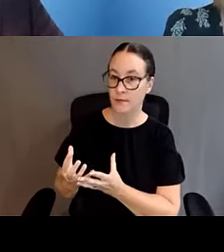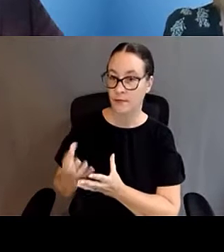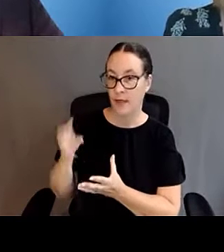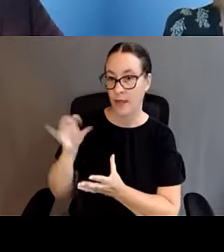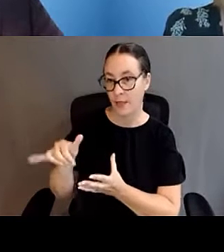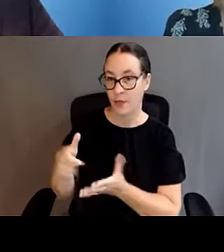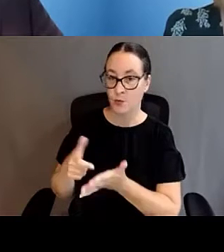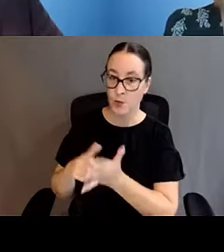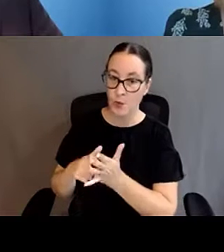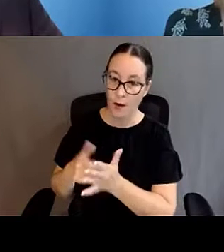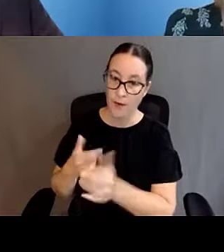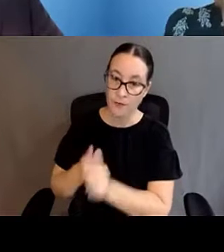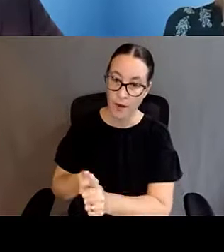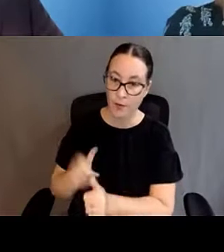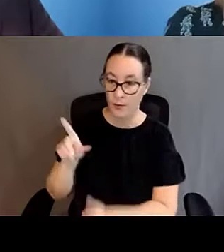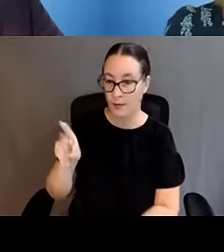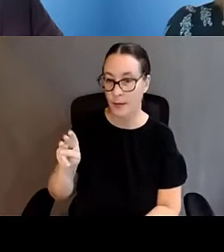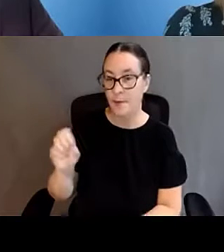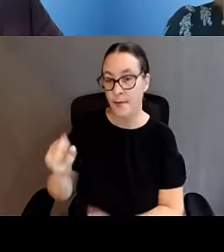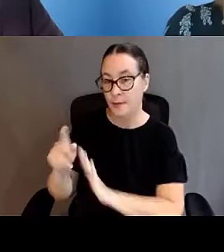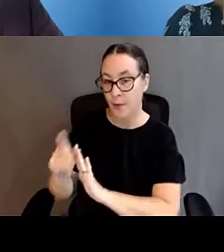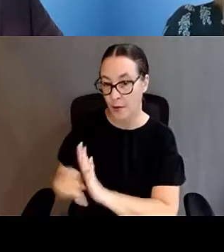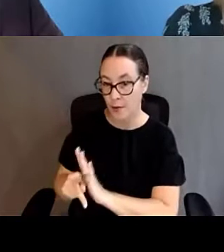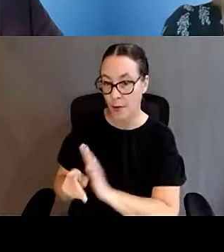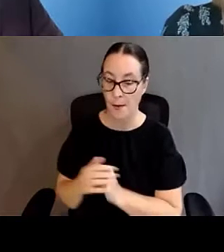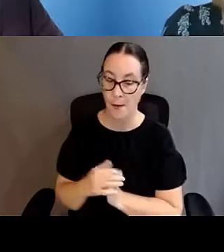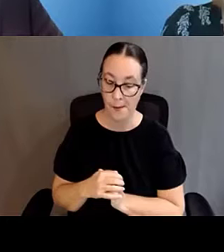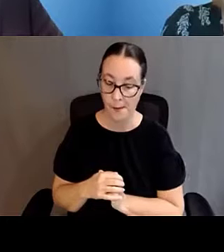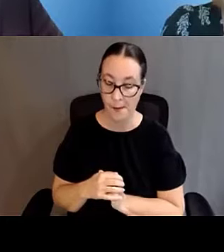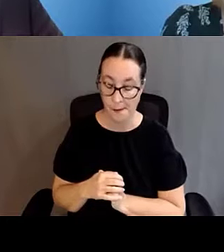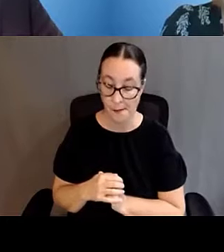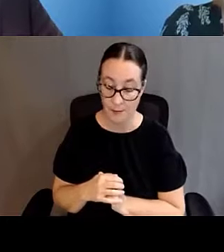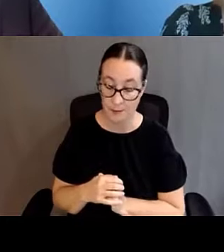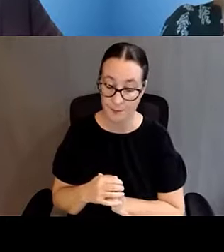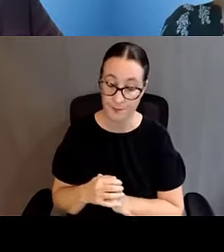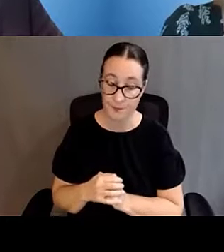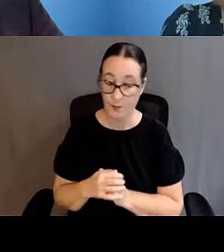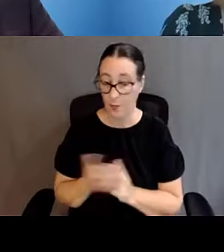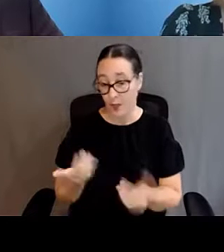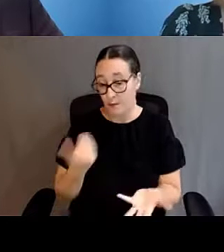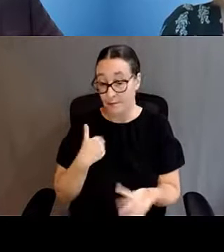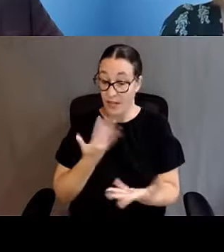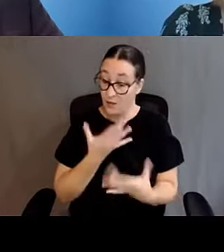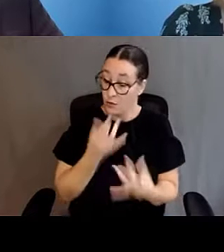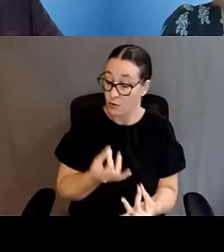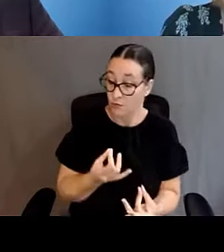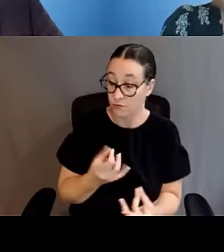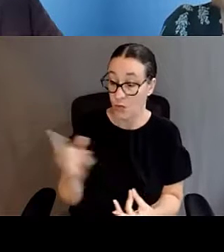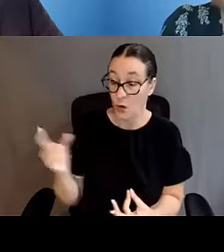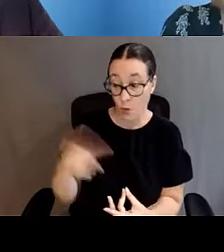and Sharing Policy. I think there is an interest. It's certainly something, a question that we hear from time to time,